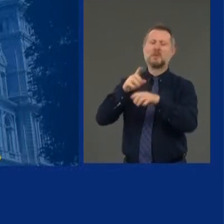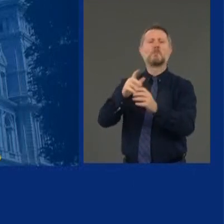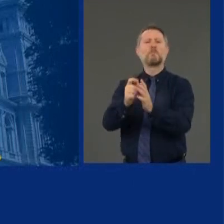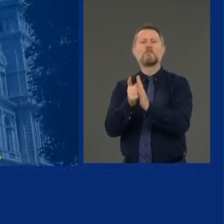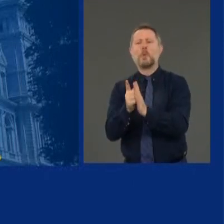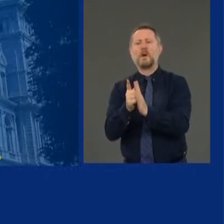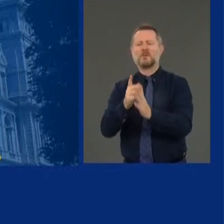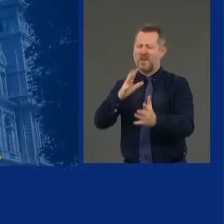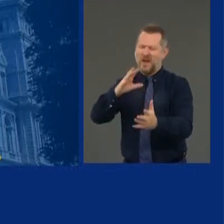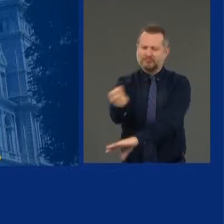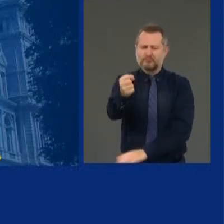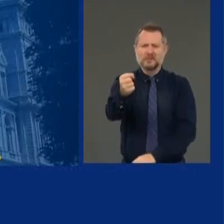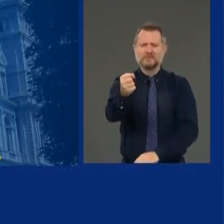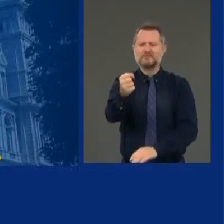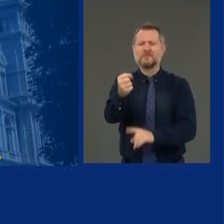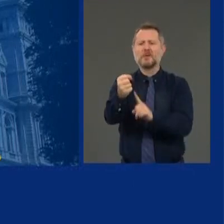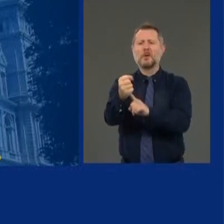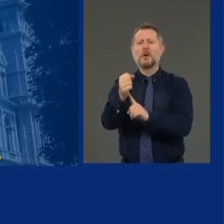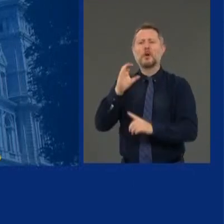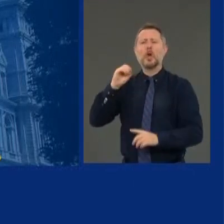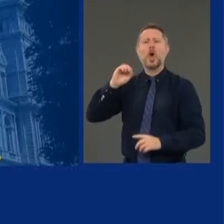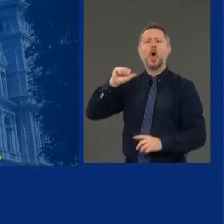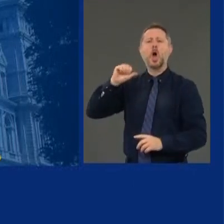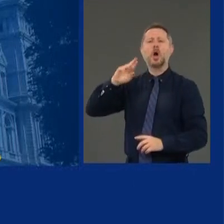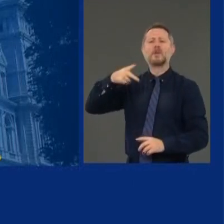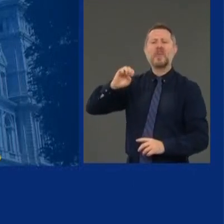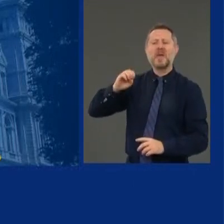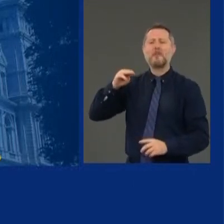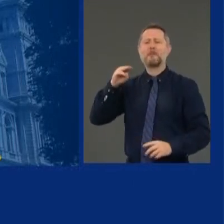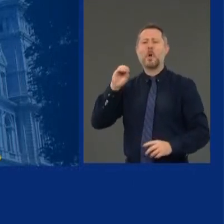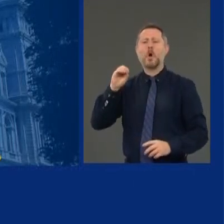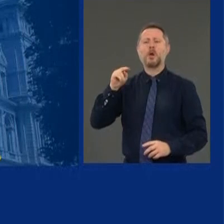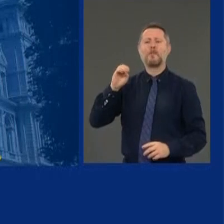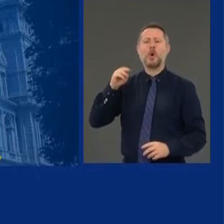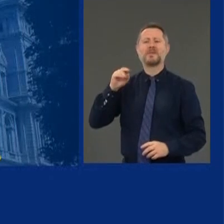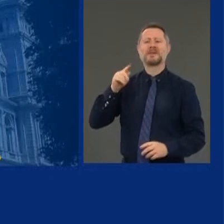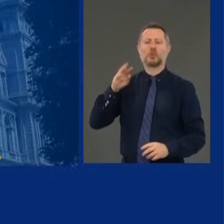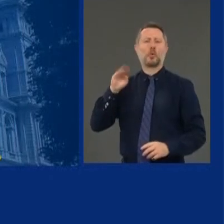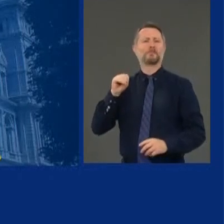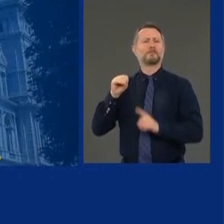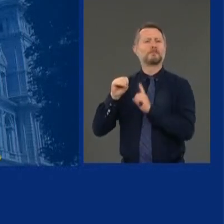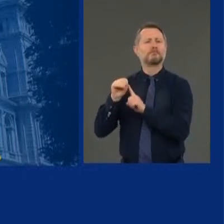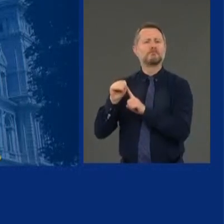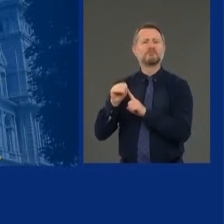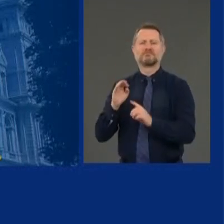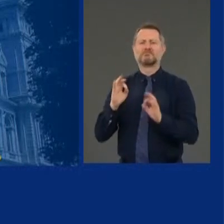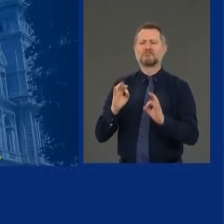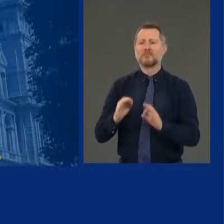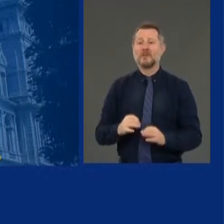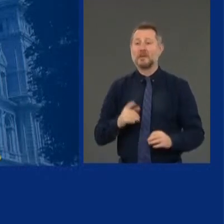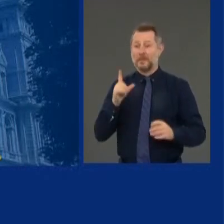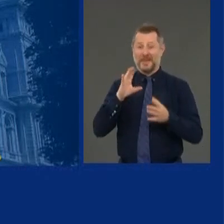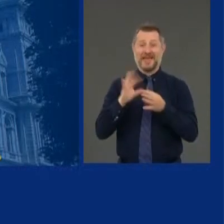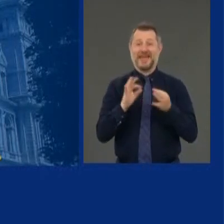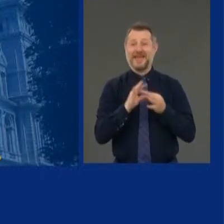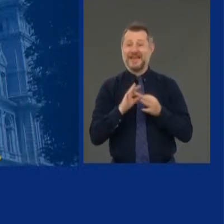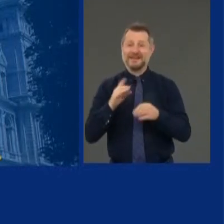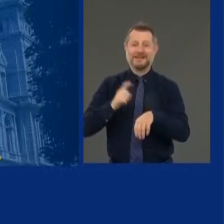REFORM. SEIZE THE MOMENT.